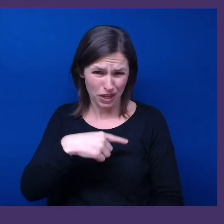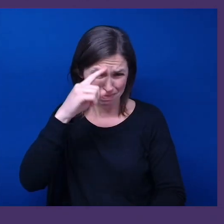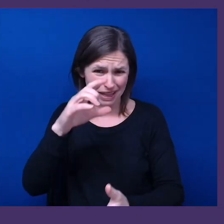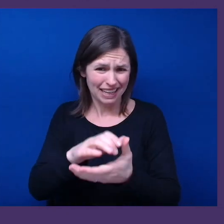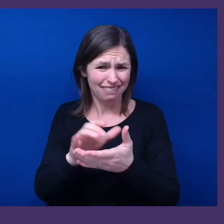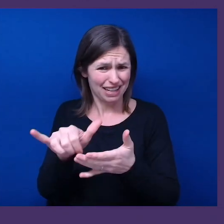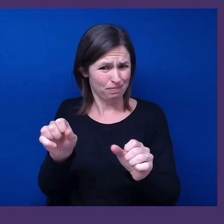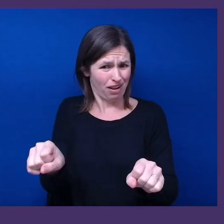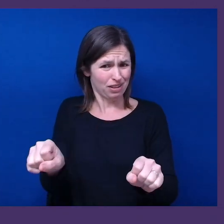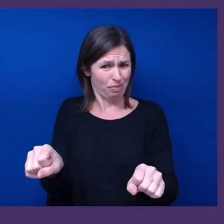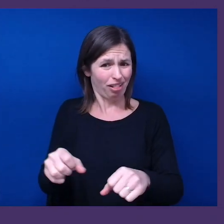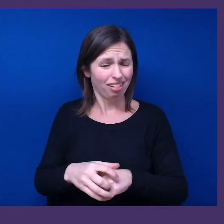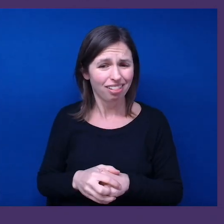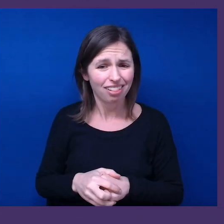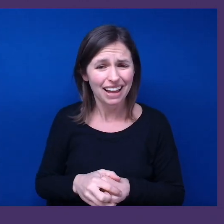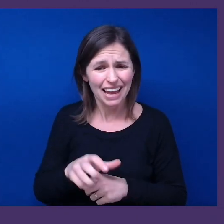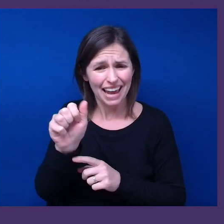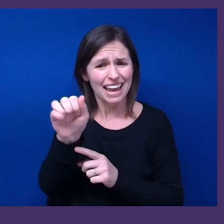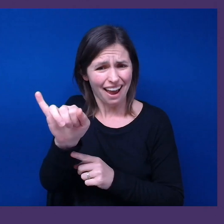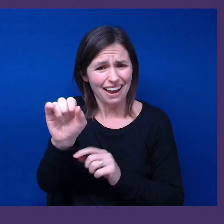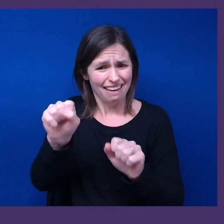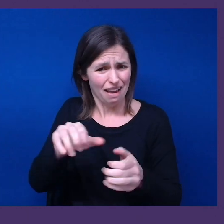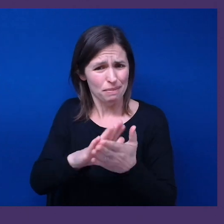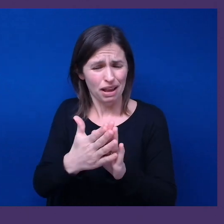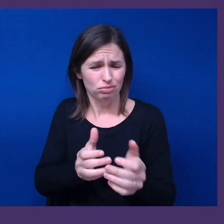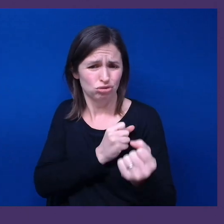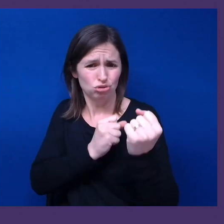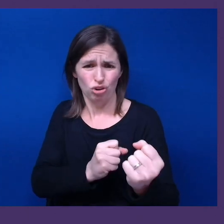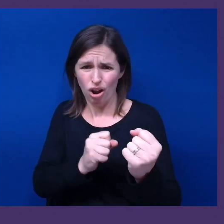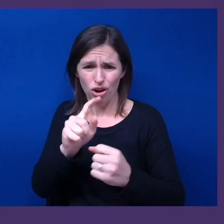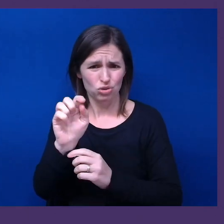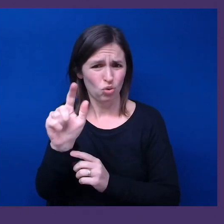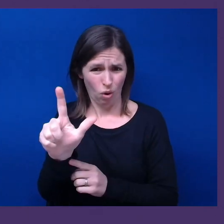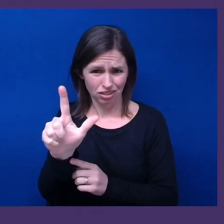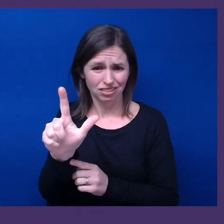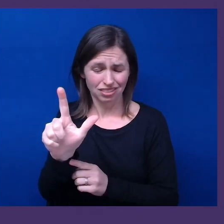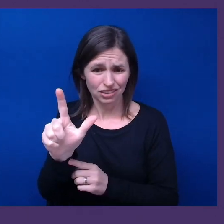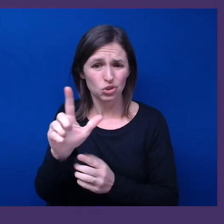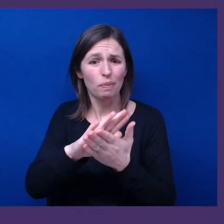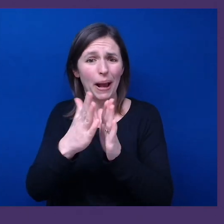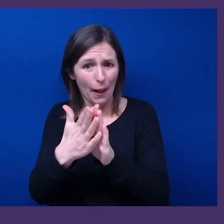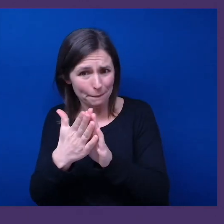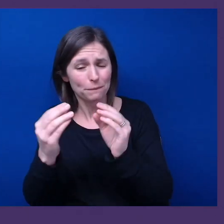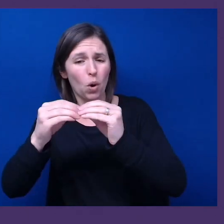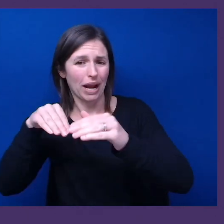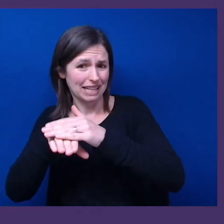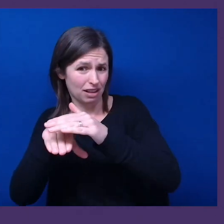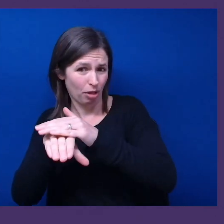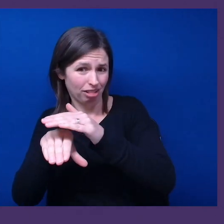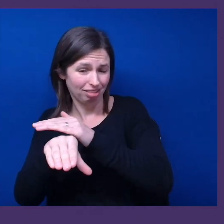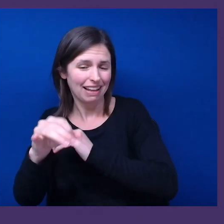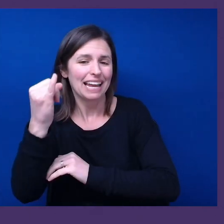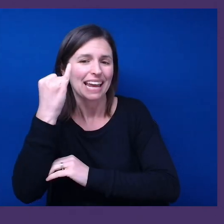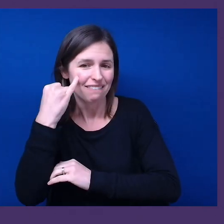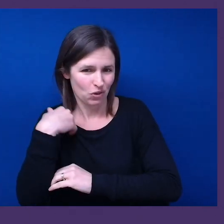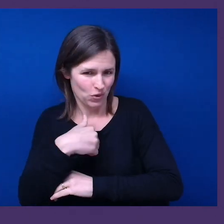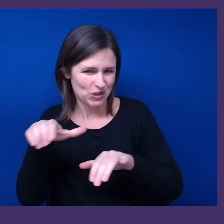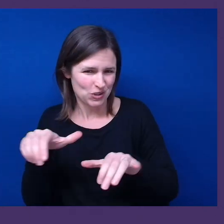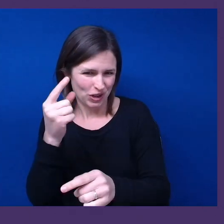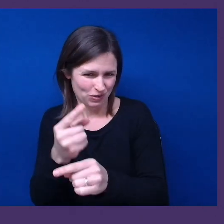for accessibility when done right. So, here are some examples of how AI can support disabled professionals.